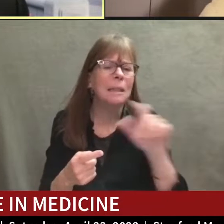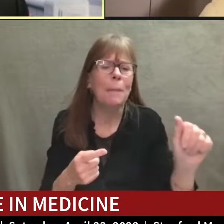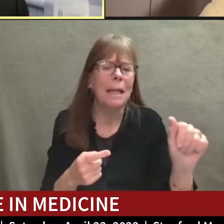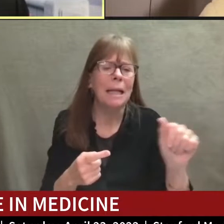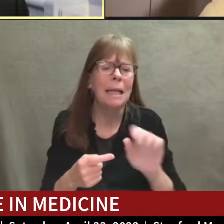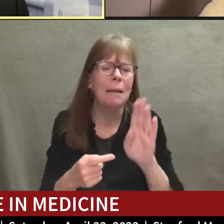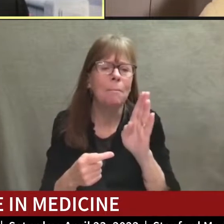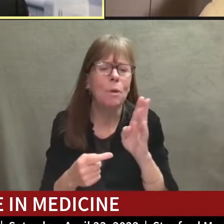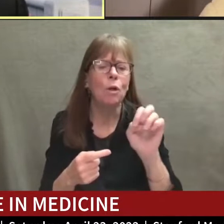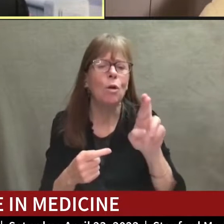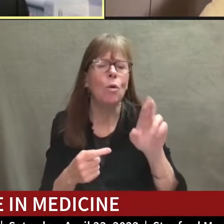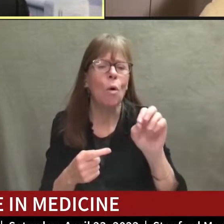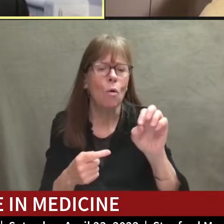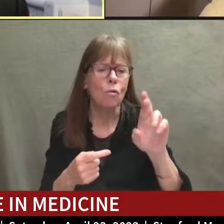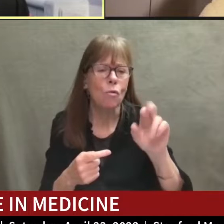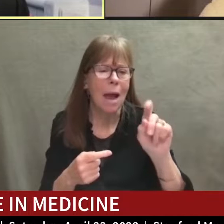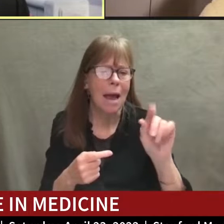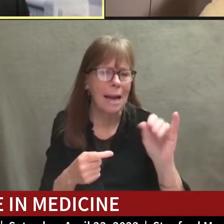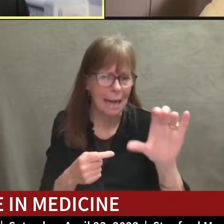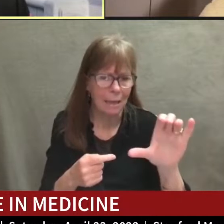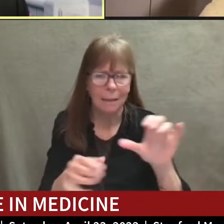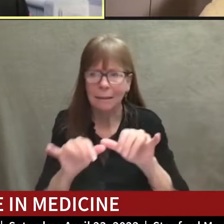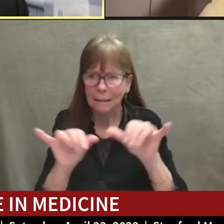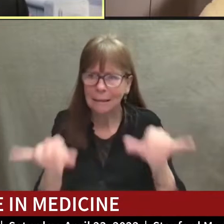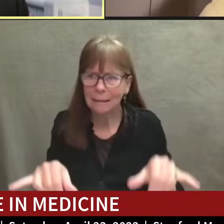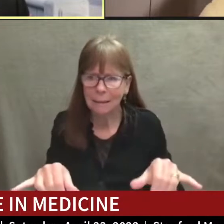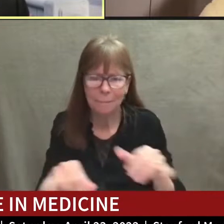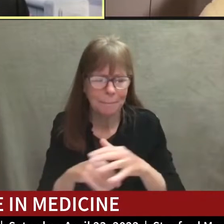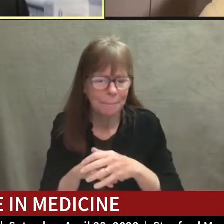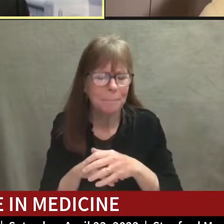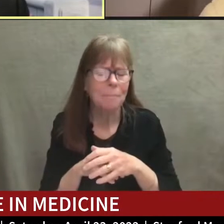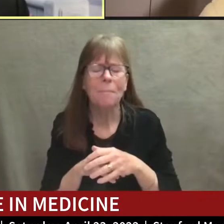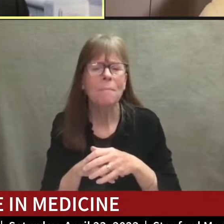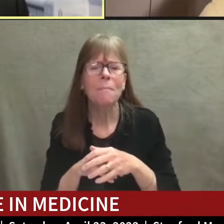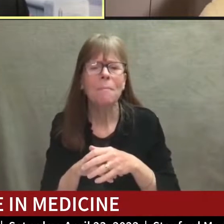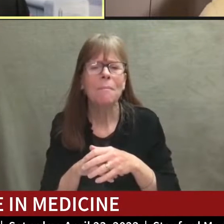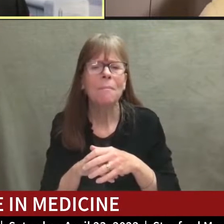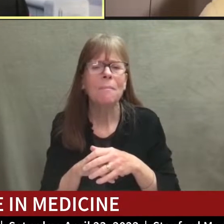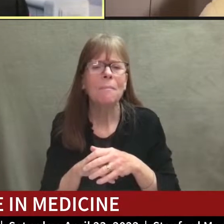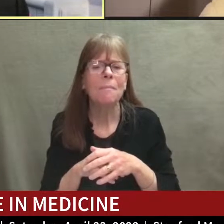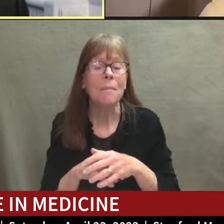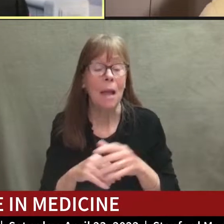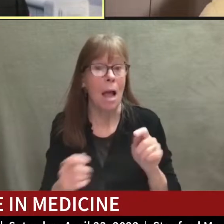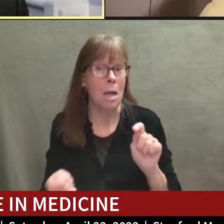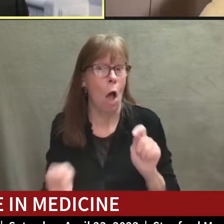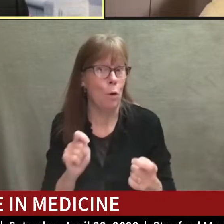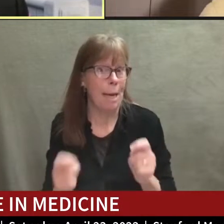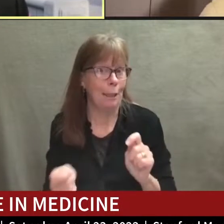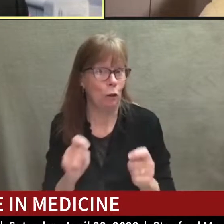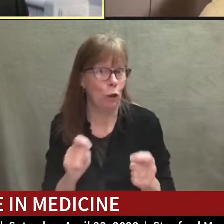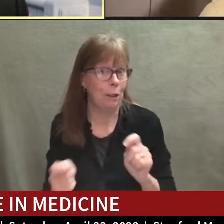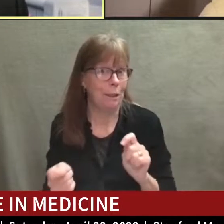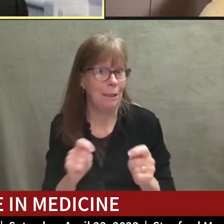system, right? And how accommodations, that we’re really focused on accommodations for the